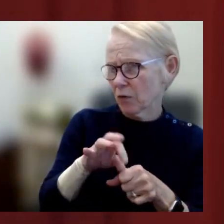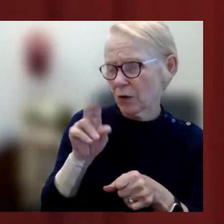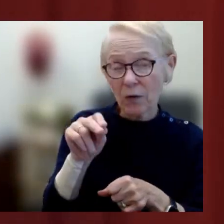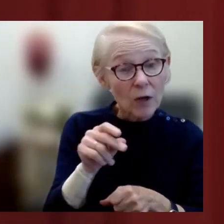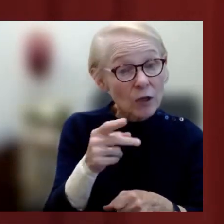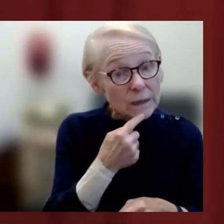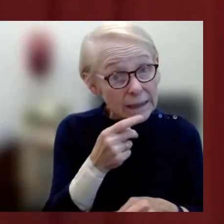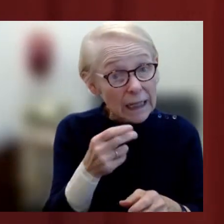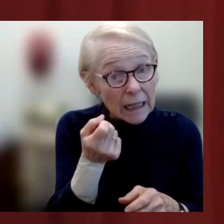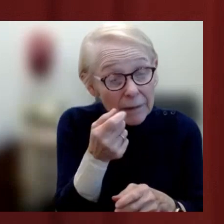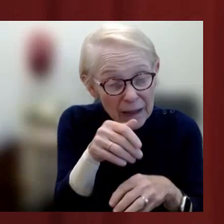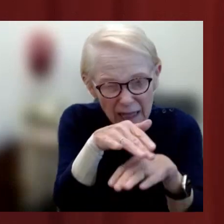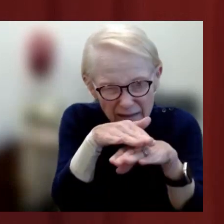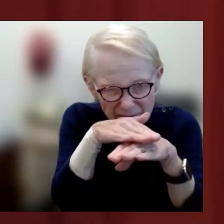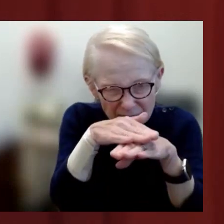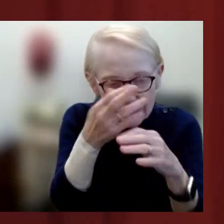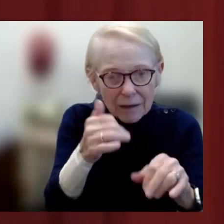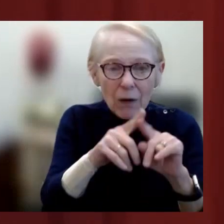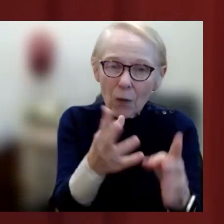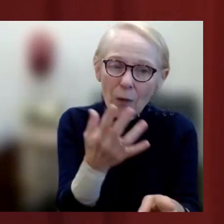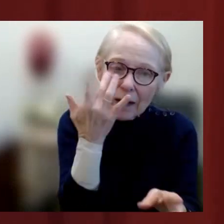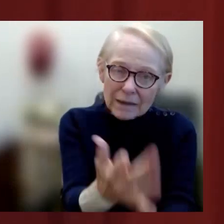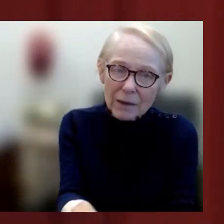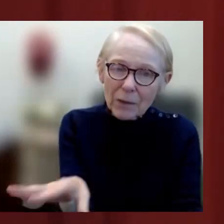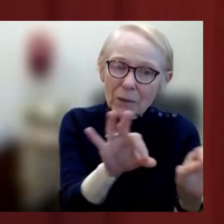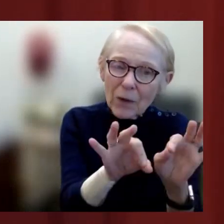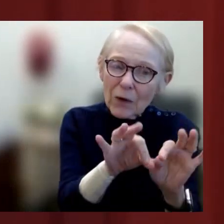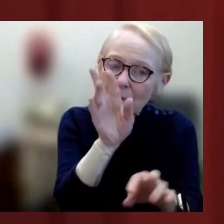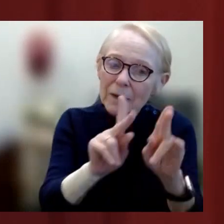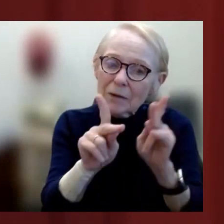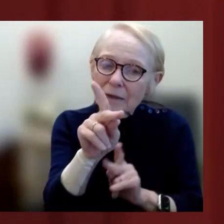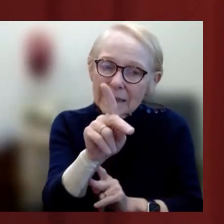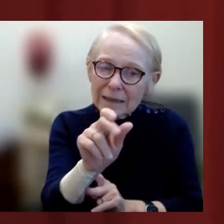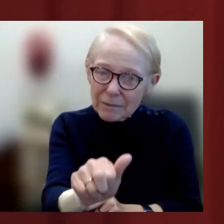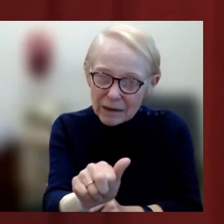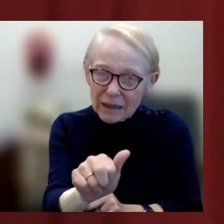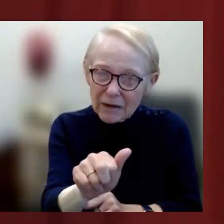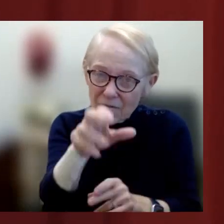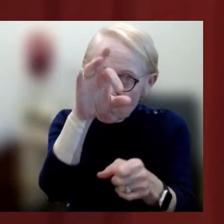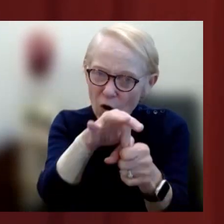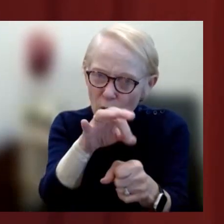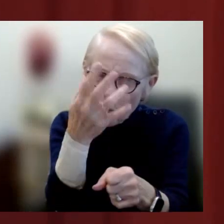little bit but why is it important that people with disabilities vote for them and so it's not